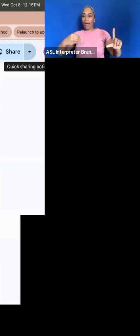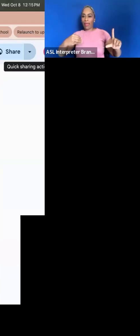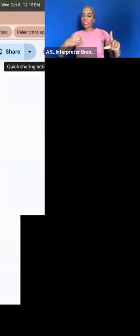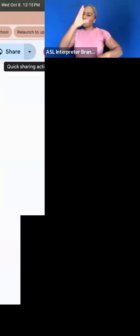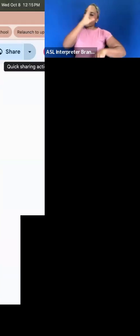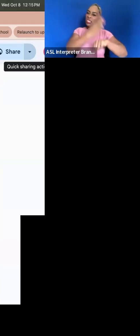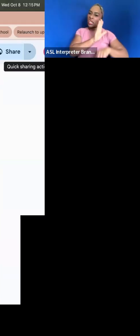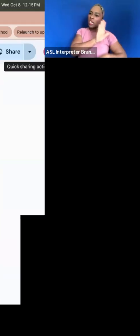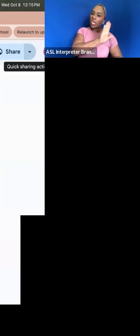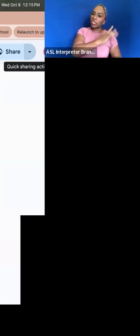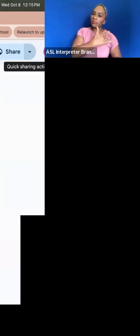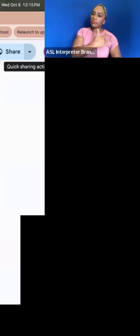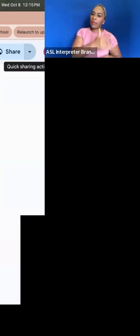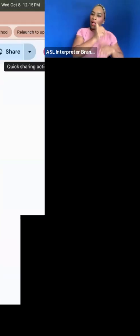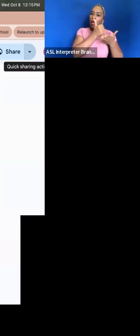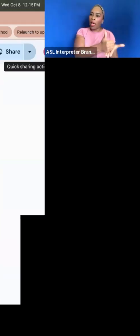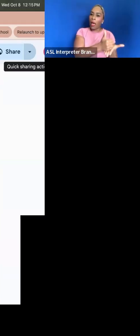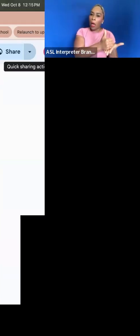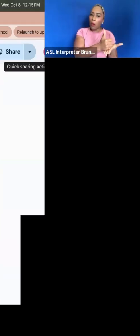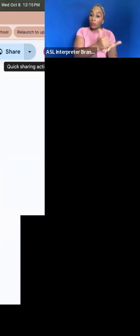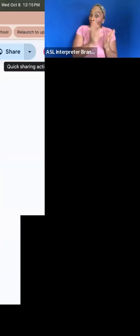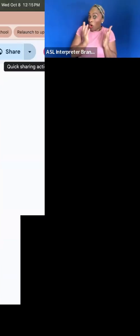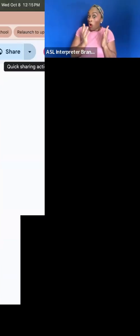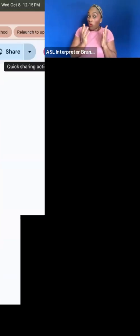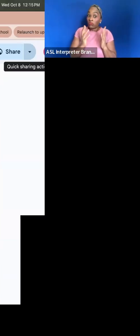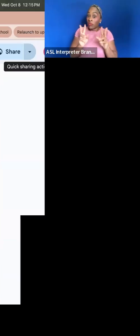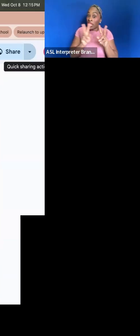And so that would be something the examiner needs to know when they're testing.